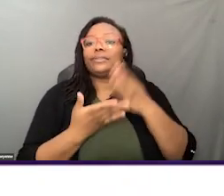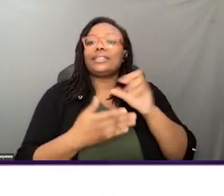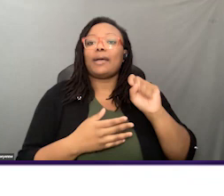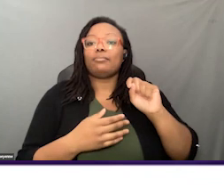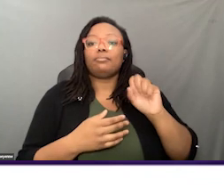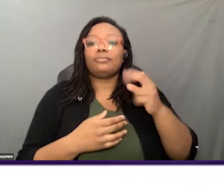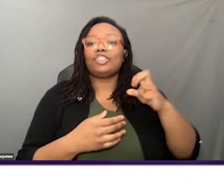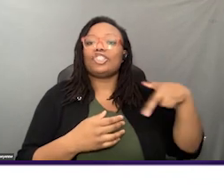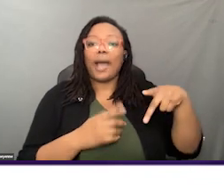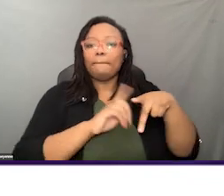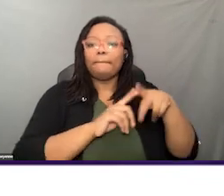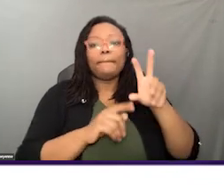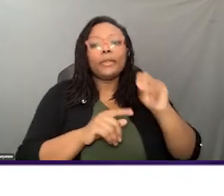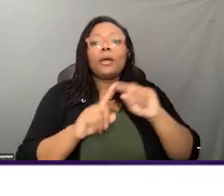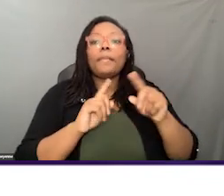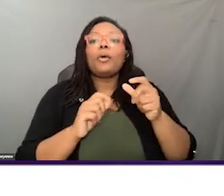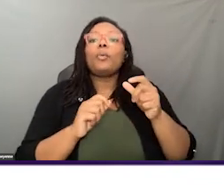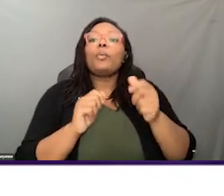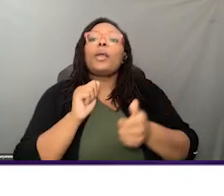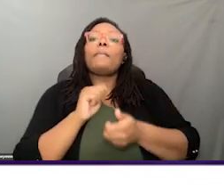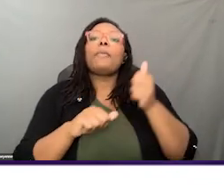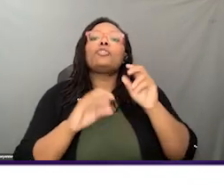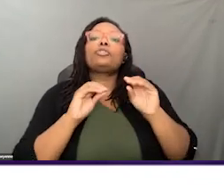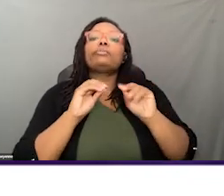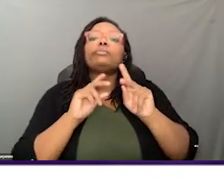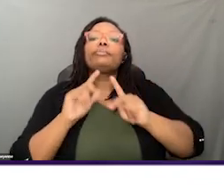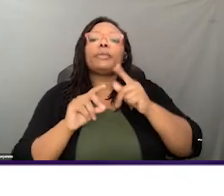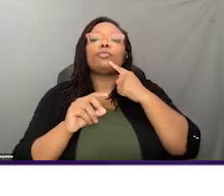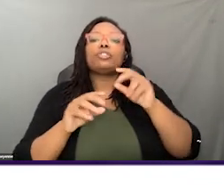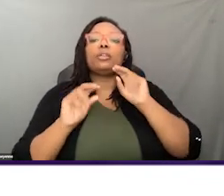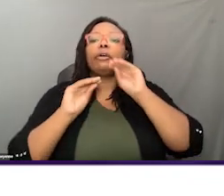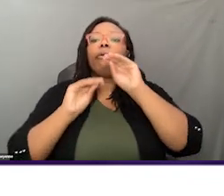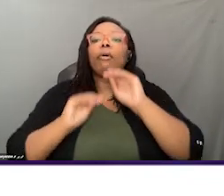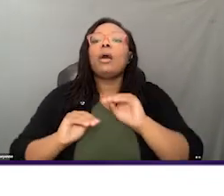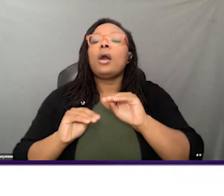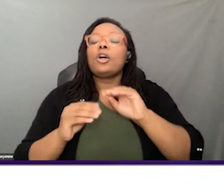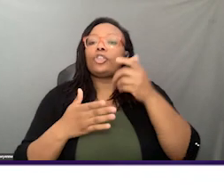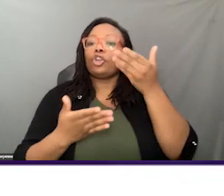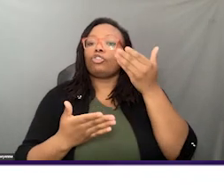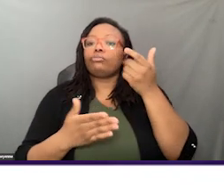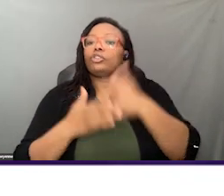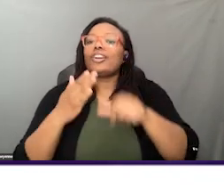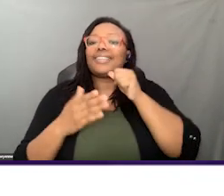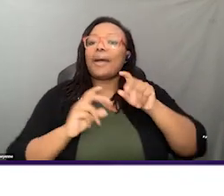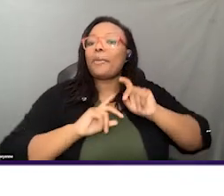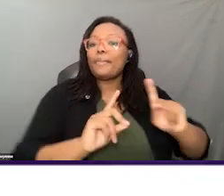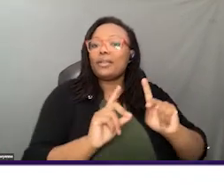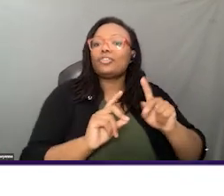But it's where most people put costs that are unallowable. So it has to be highly justified and related to your project.